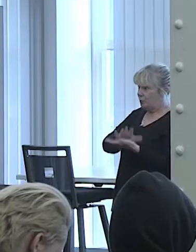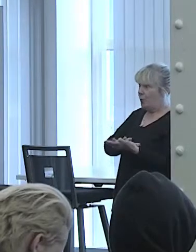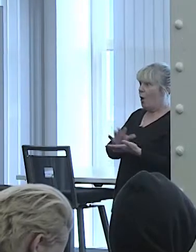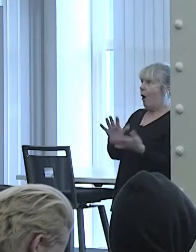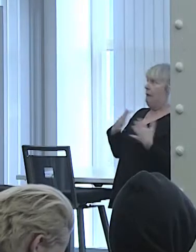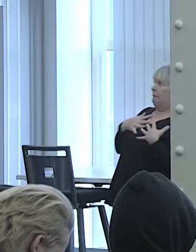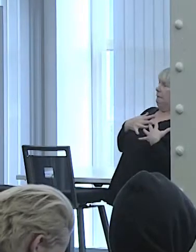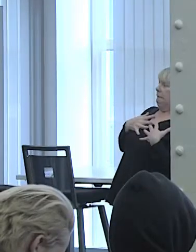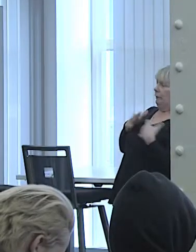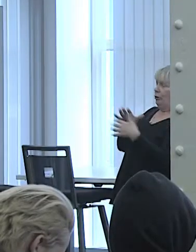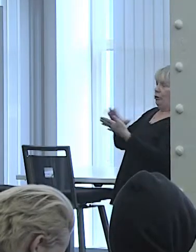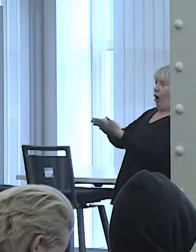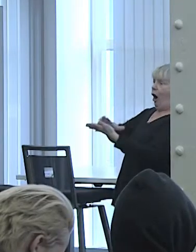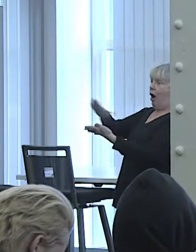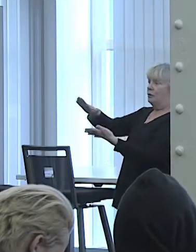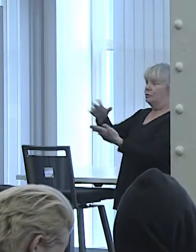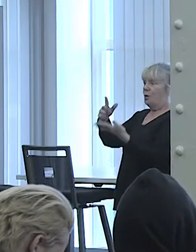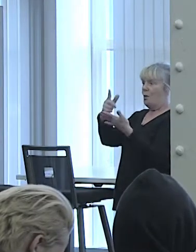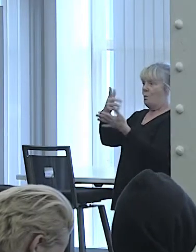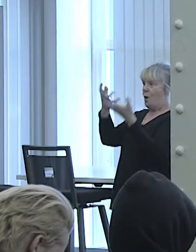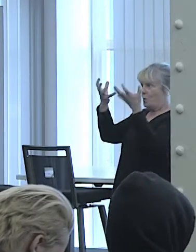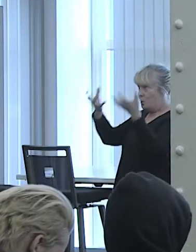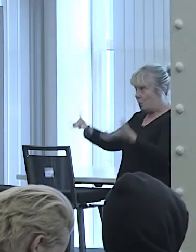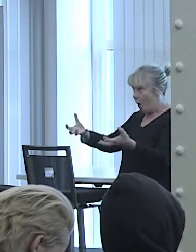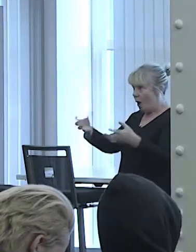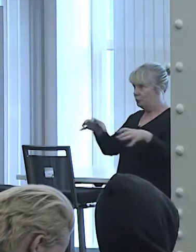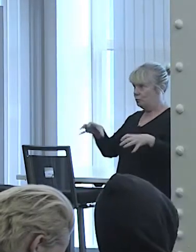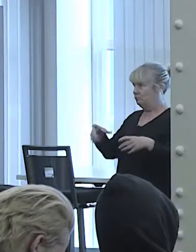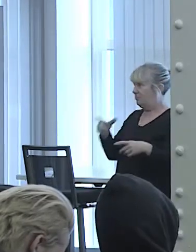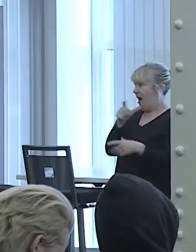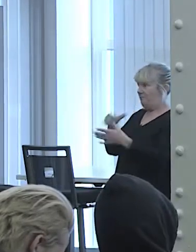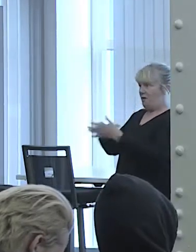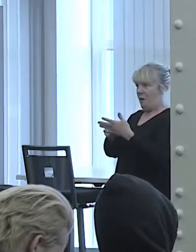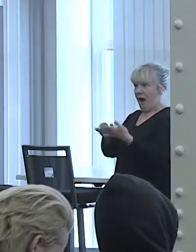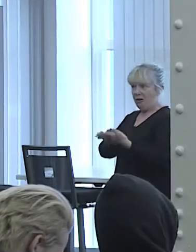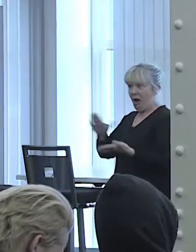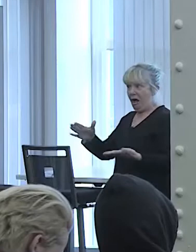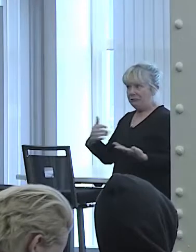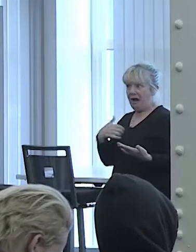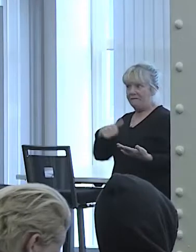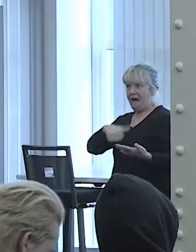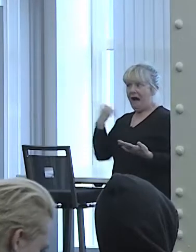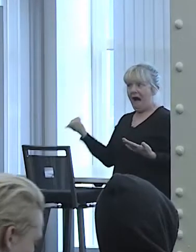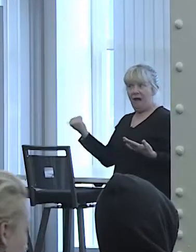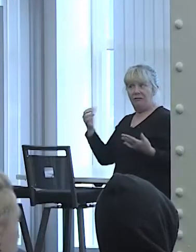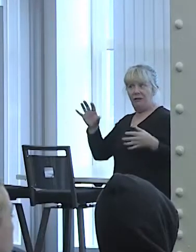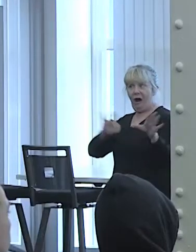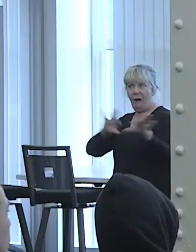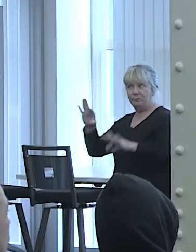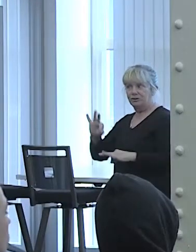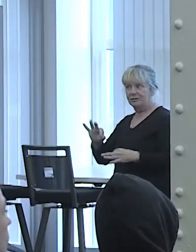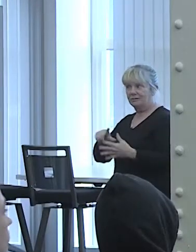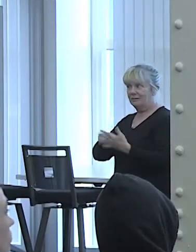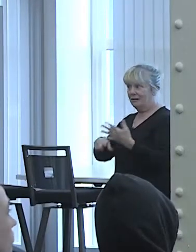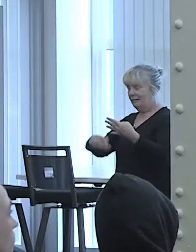what you wanted to do didn't require going to college and you had other options open to you. Any one of a million possible reasons